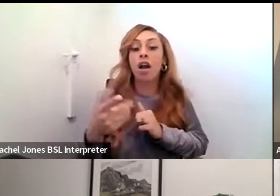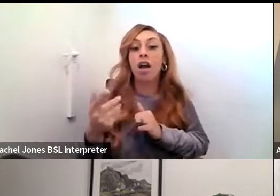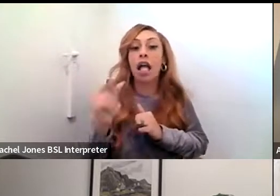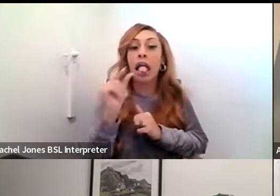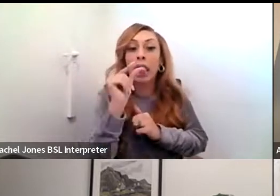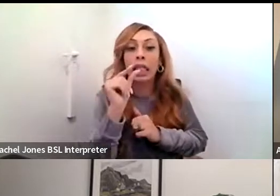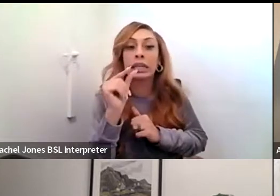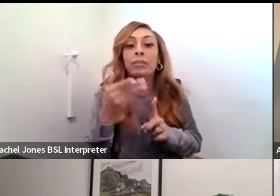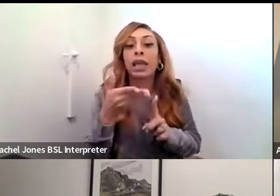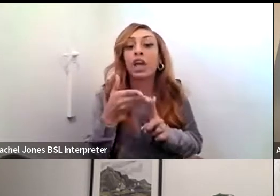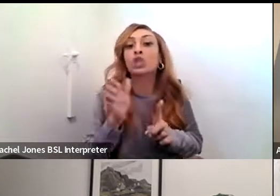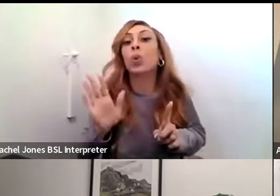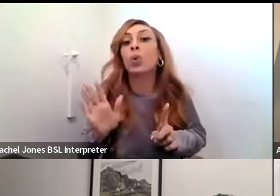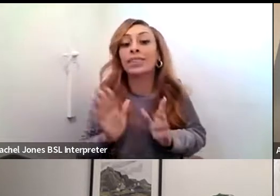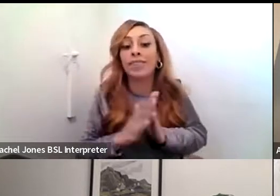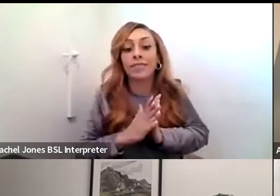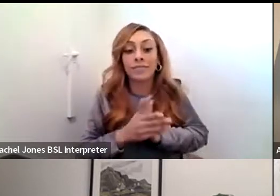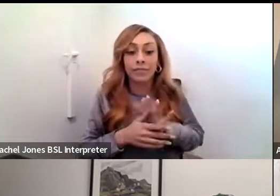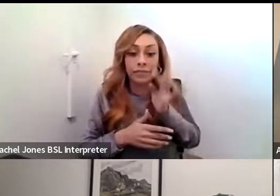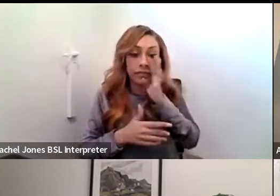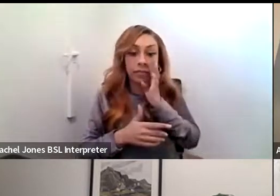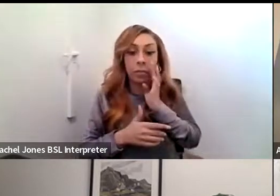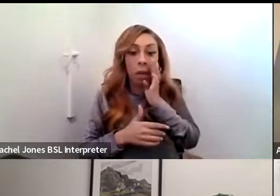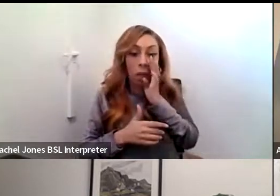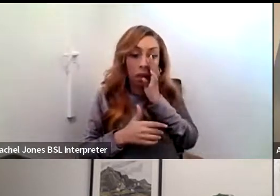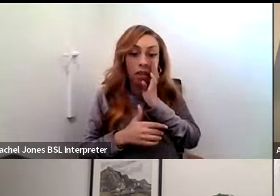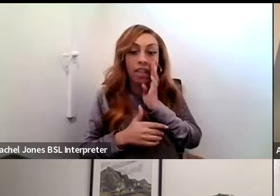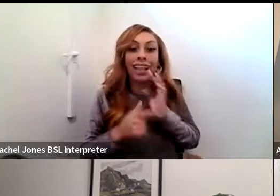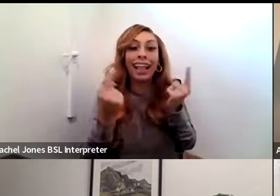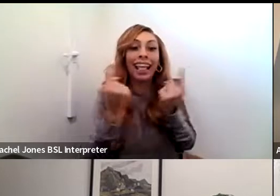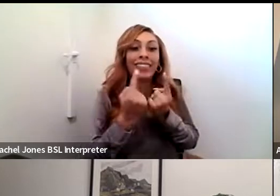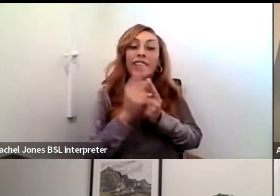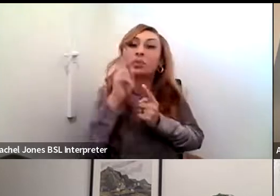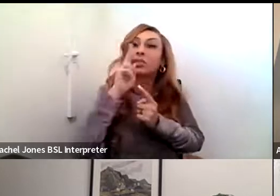a little bit exclusive. The thing that you will see on the bus or something